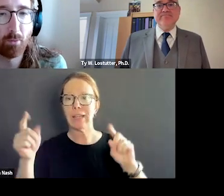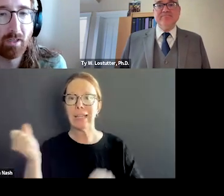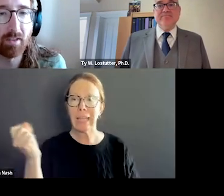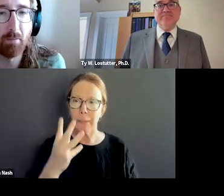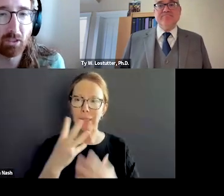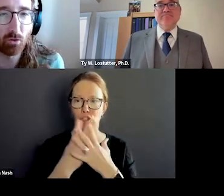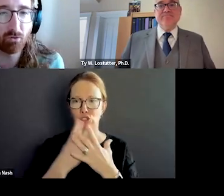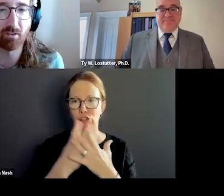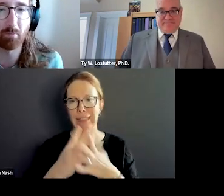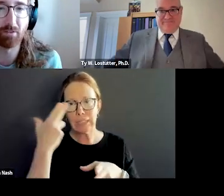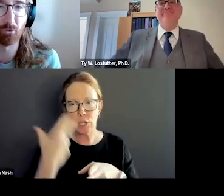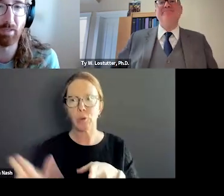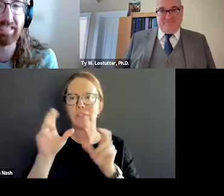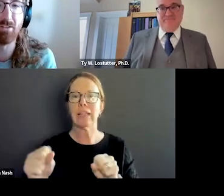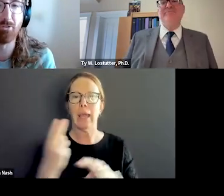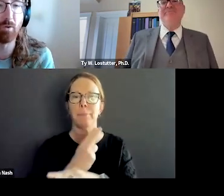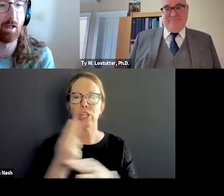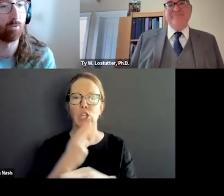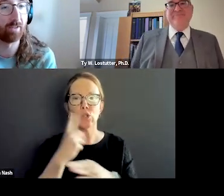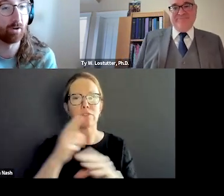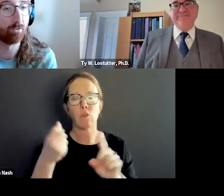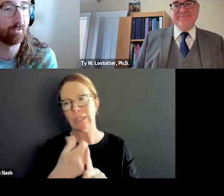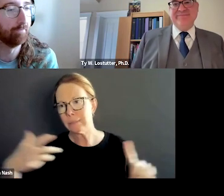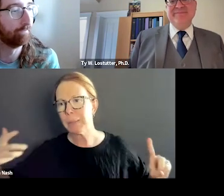that are brief and can be used to expand screening in student health centers?